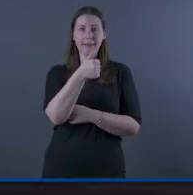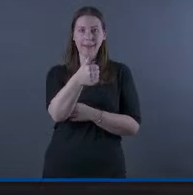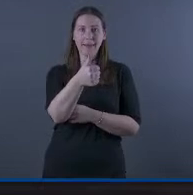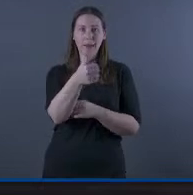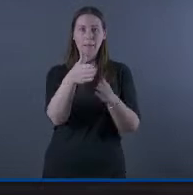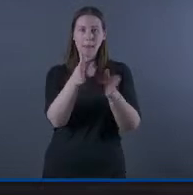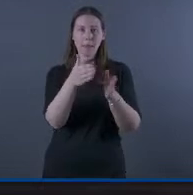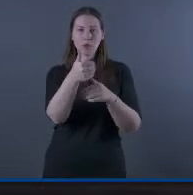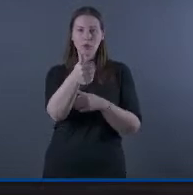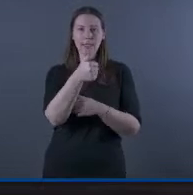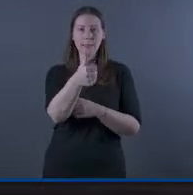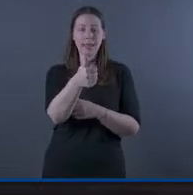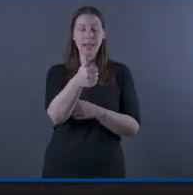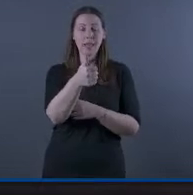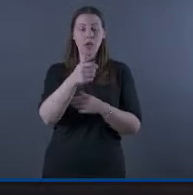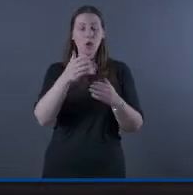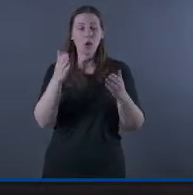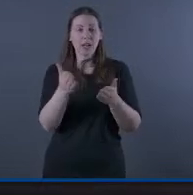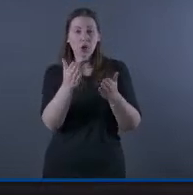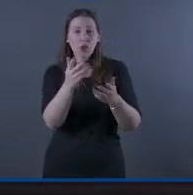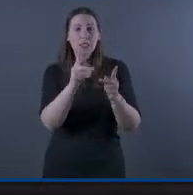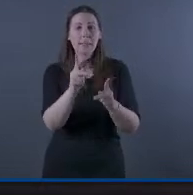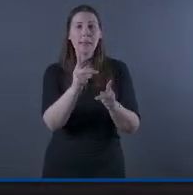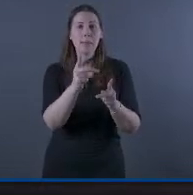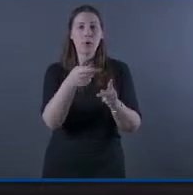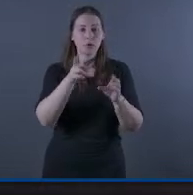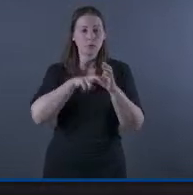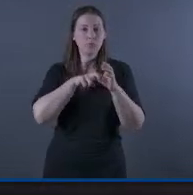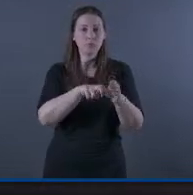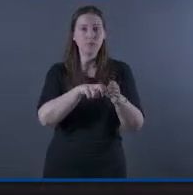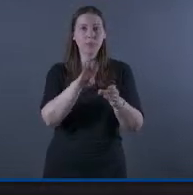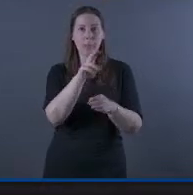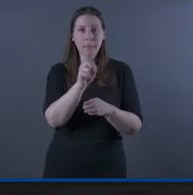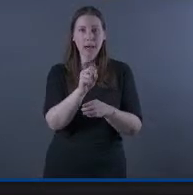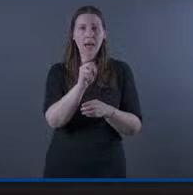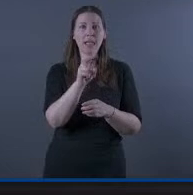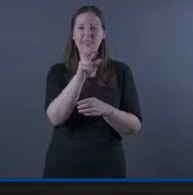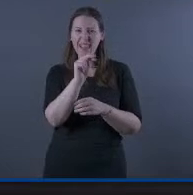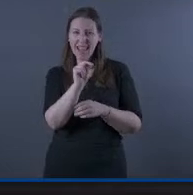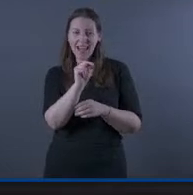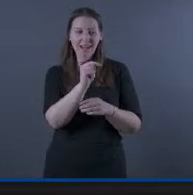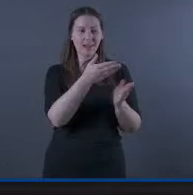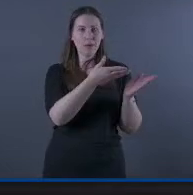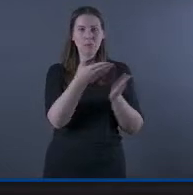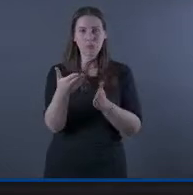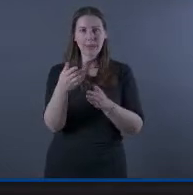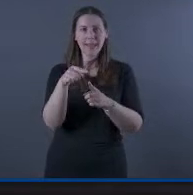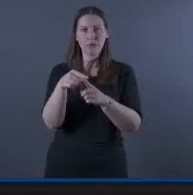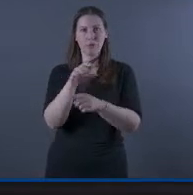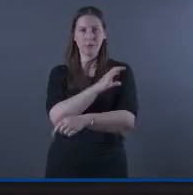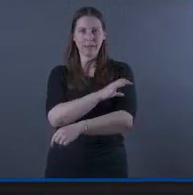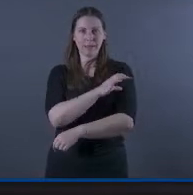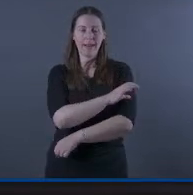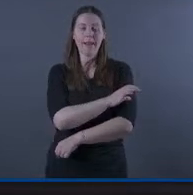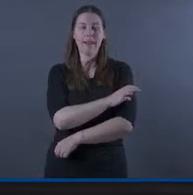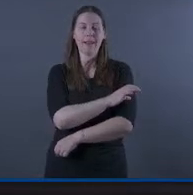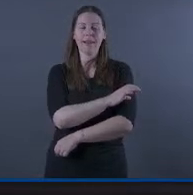that was a real benefit and a real testament to that. this, again, this wonderful partnership that we have.